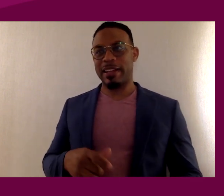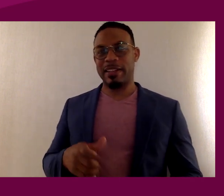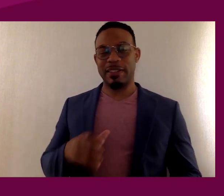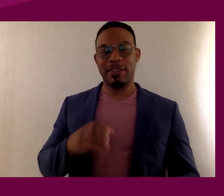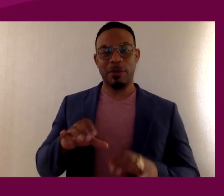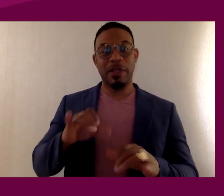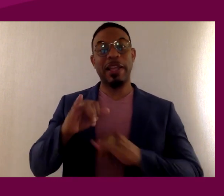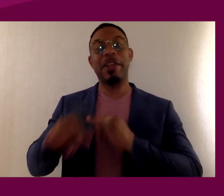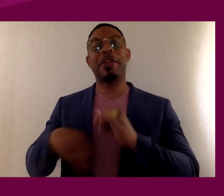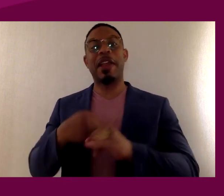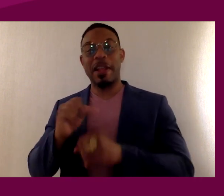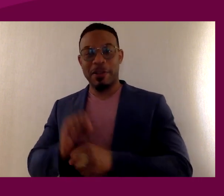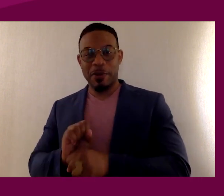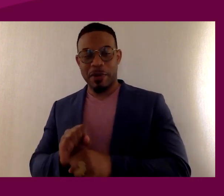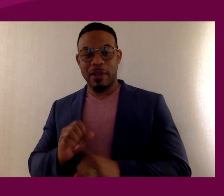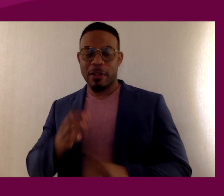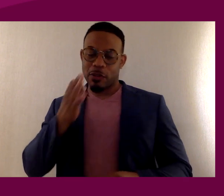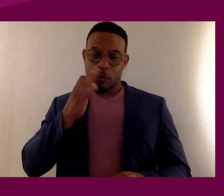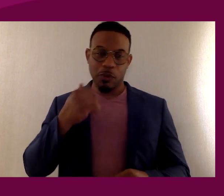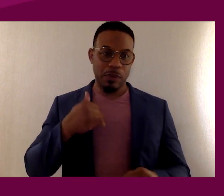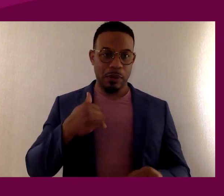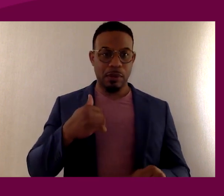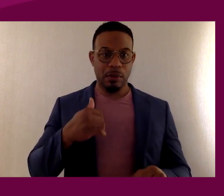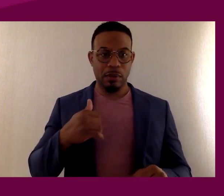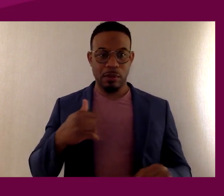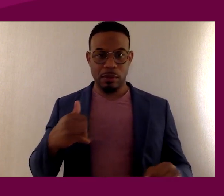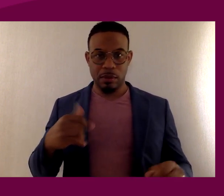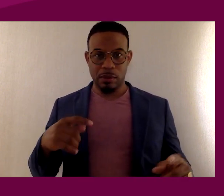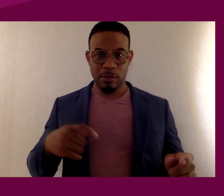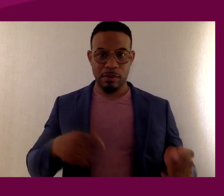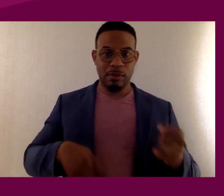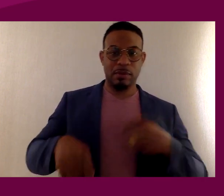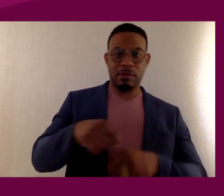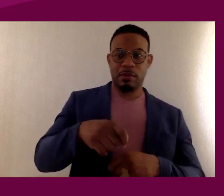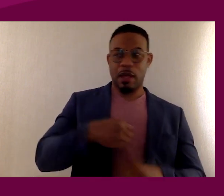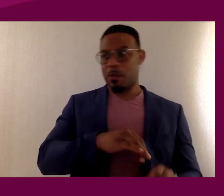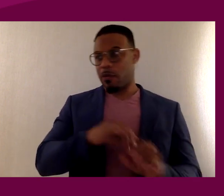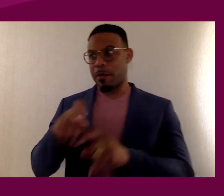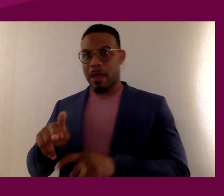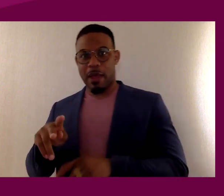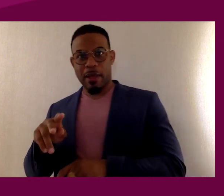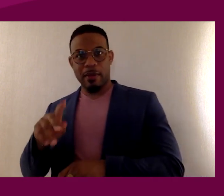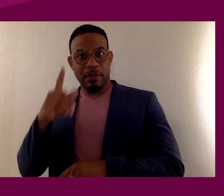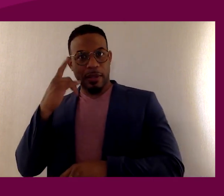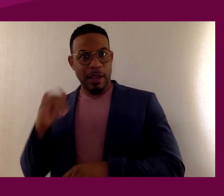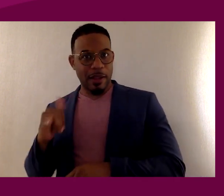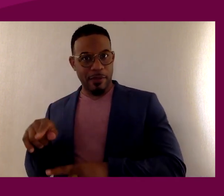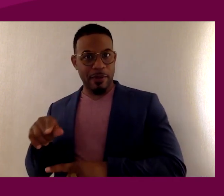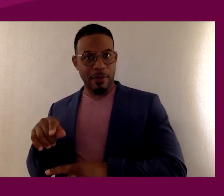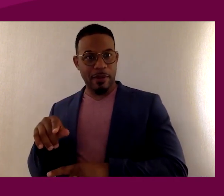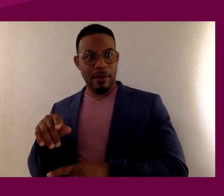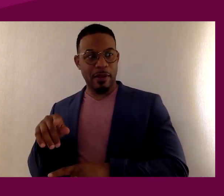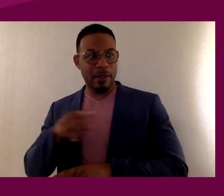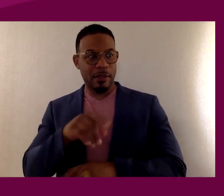she wasn't. Doing international work. Eventually we traded places again. I moved back to Berkeley.